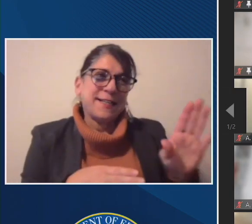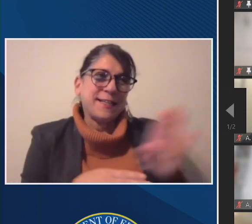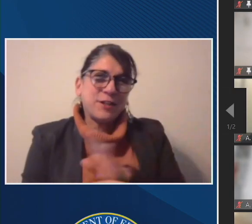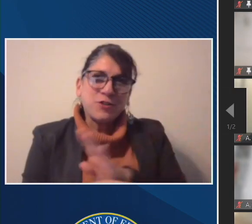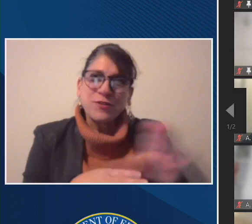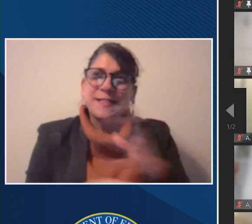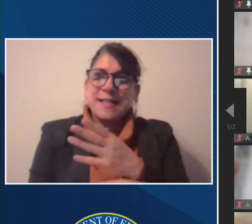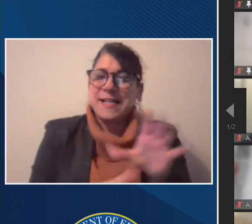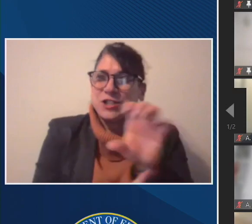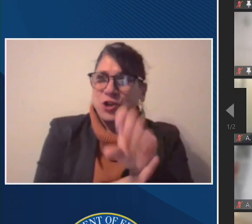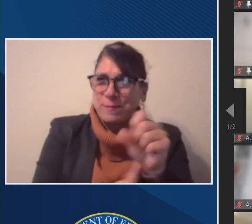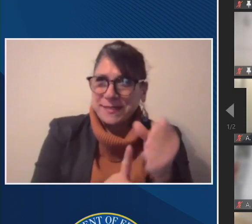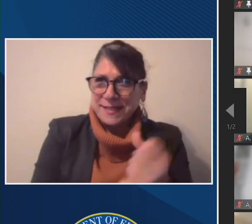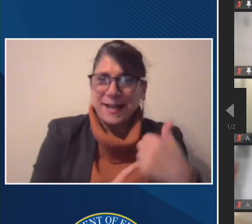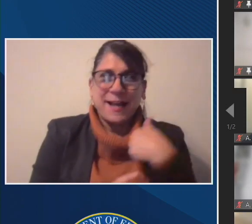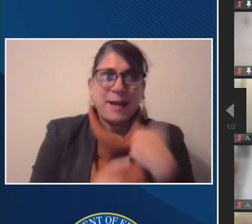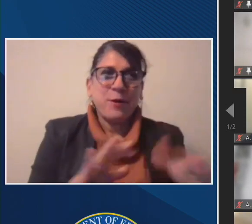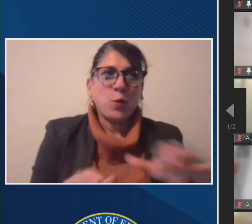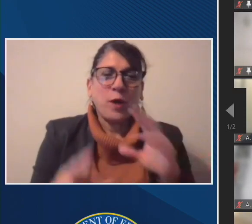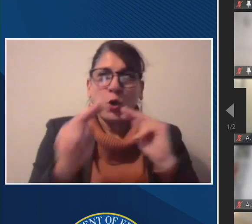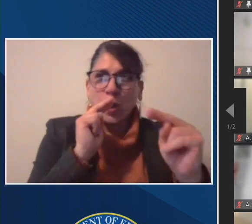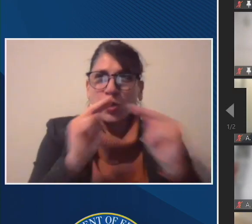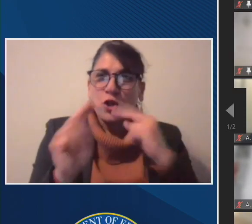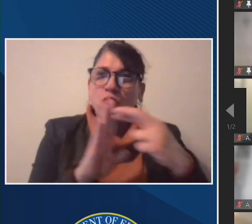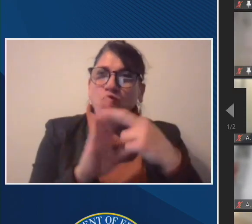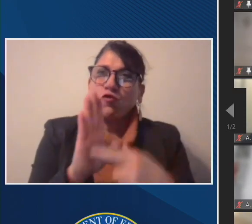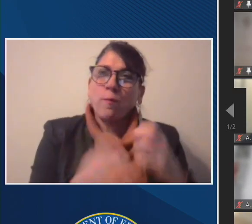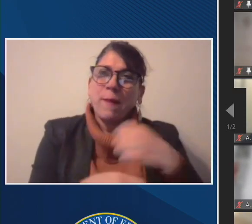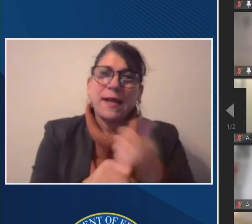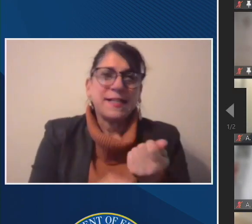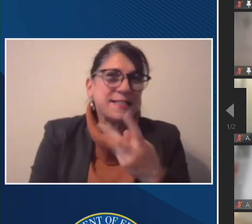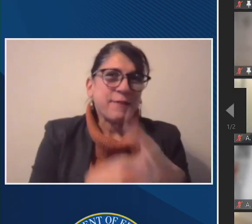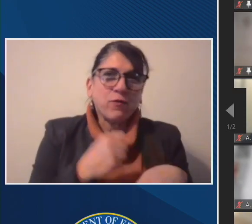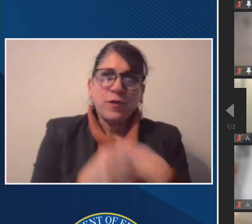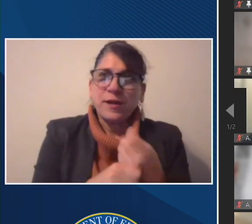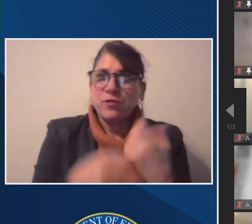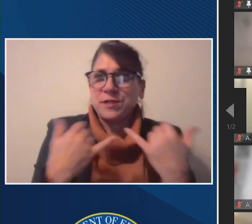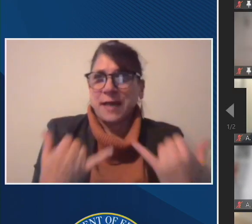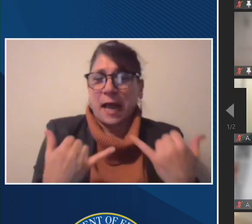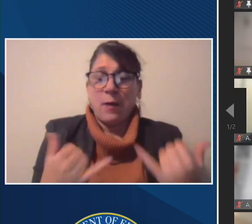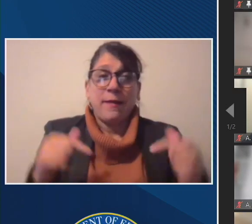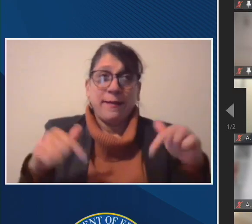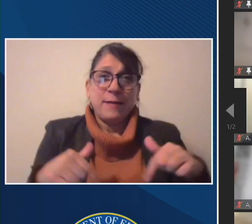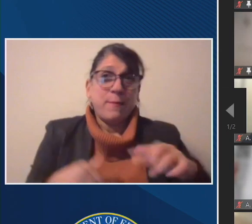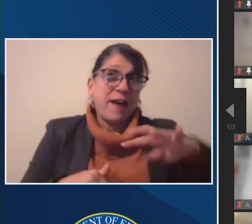I have been doing negotiated rulemaking for several years now, and this is my fourth one with the Department of